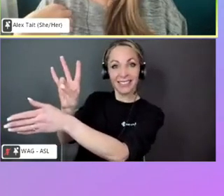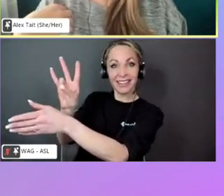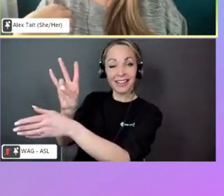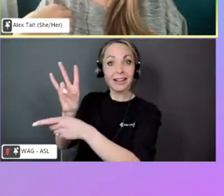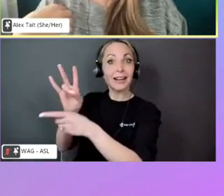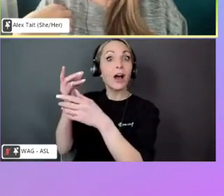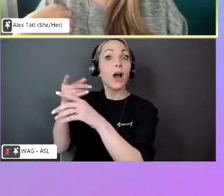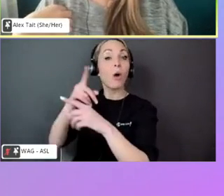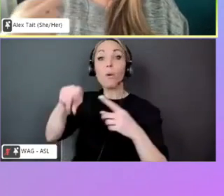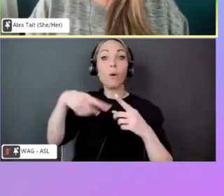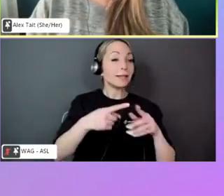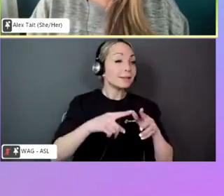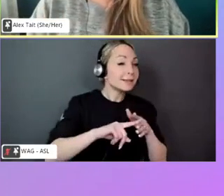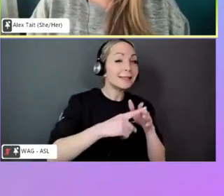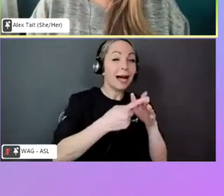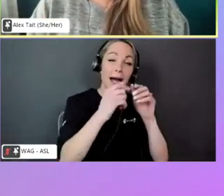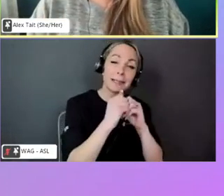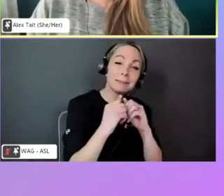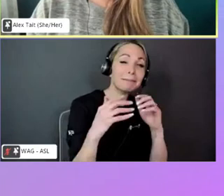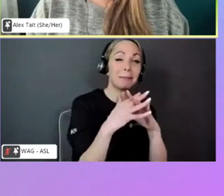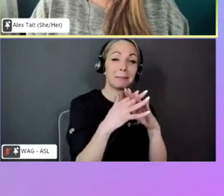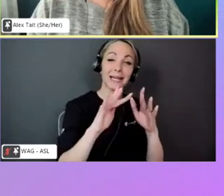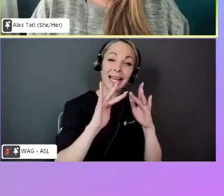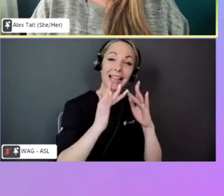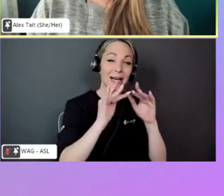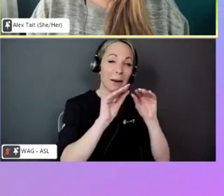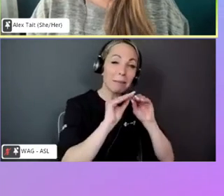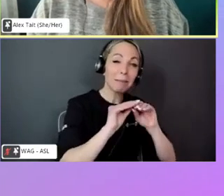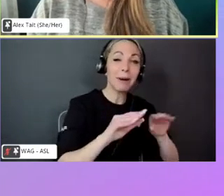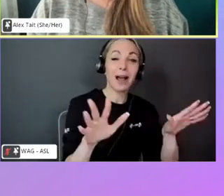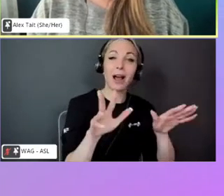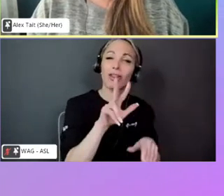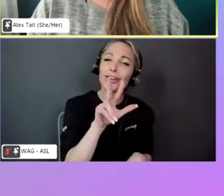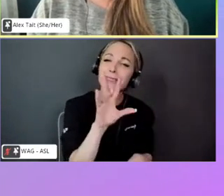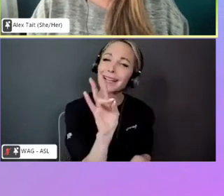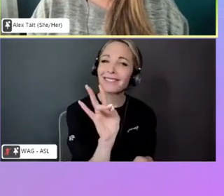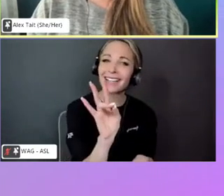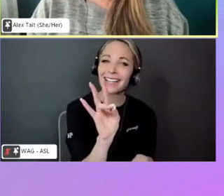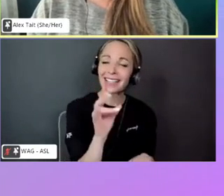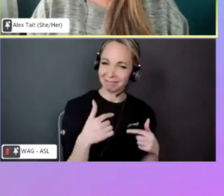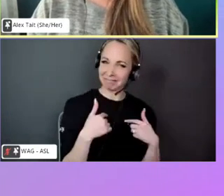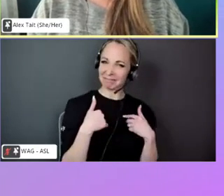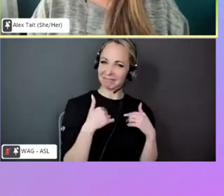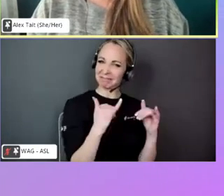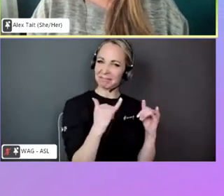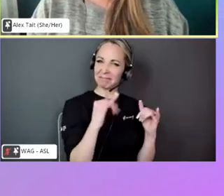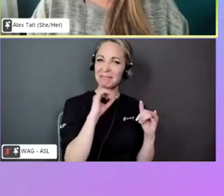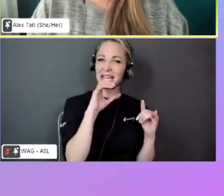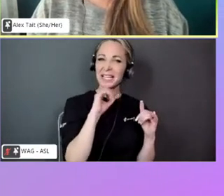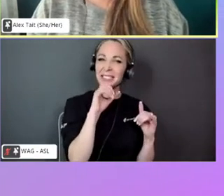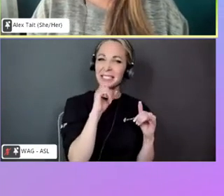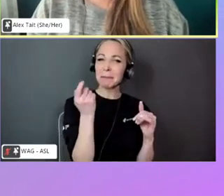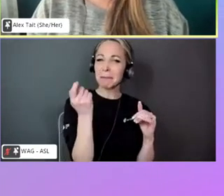device levels -- 37 of the internet was born that's two years younger than me. Assuming that all seniors